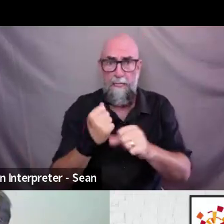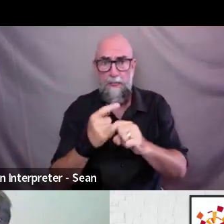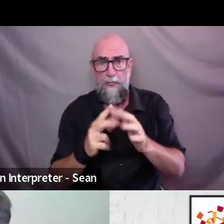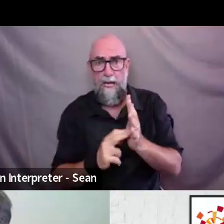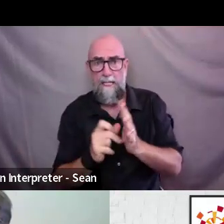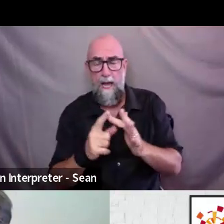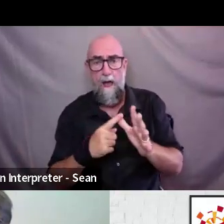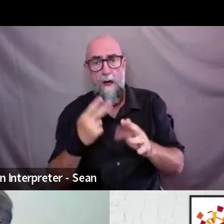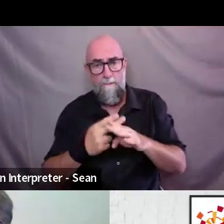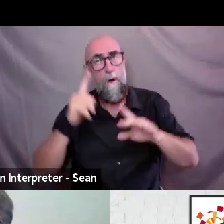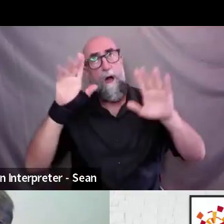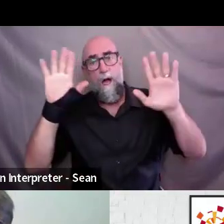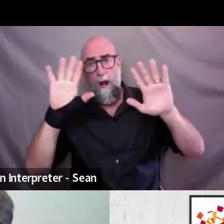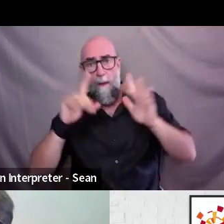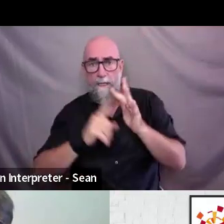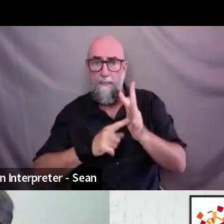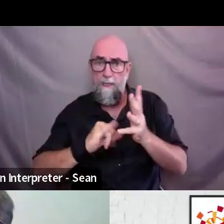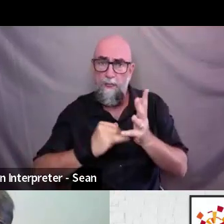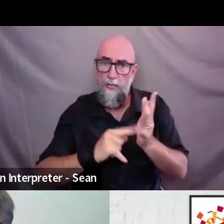, not necessarily directing but assisting